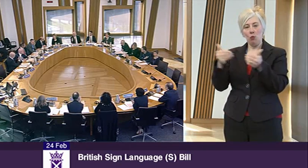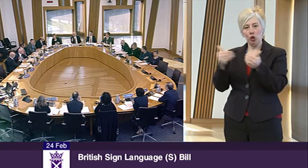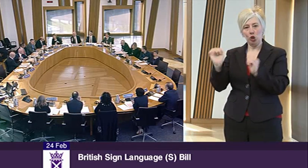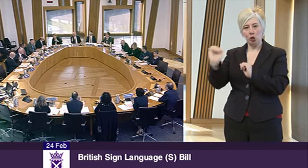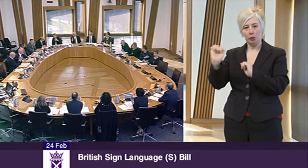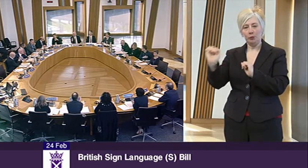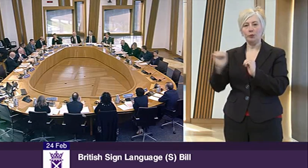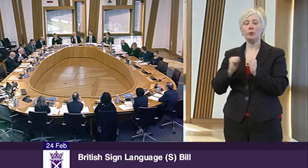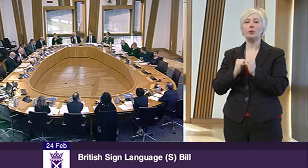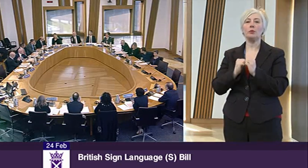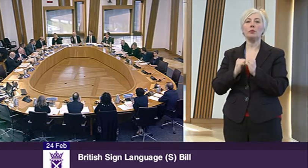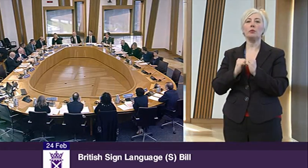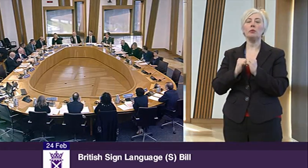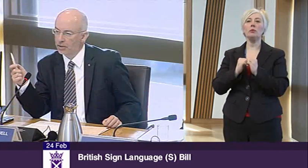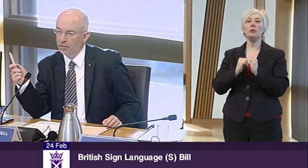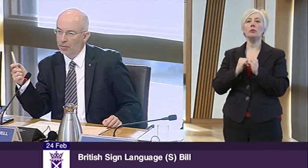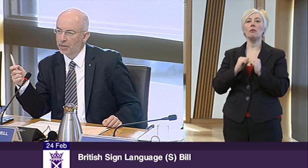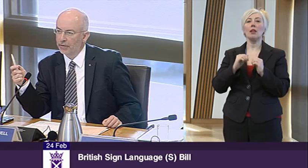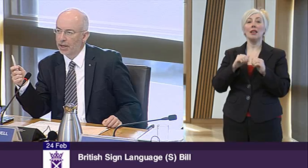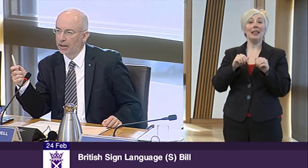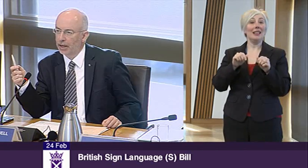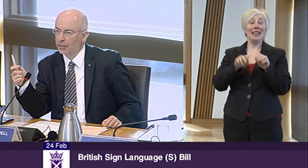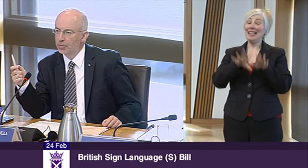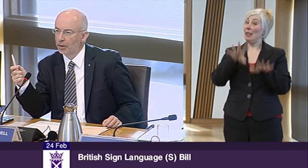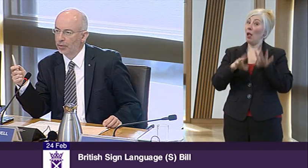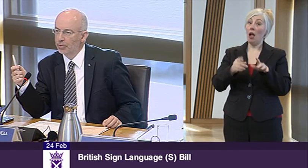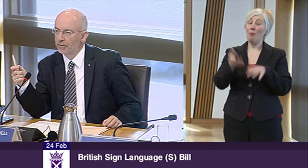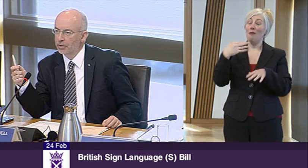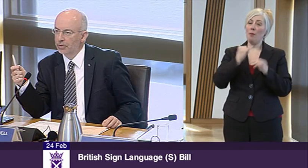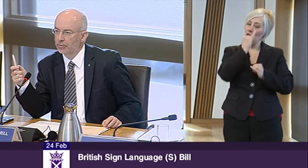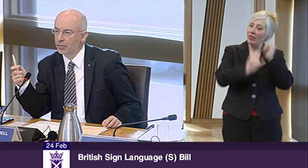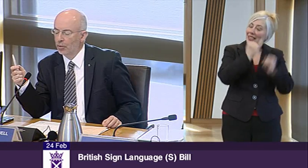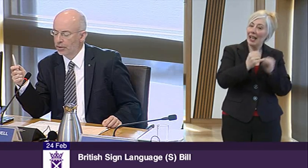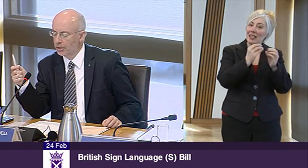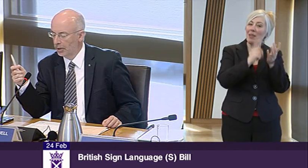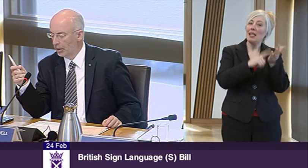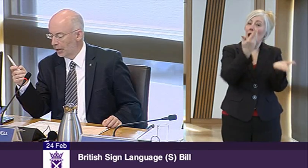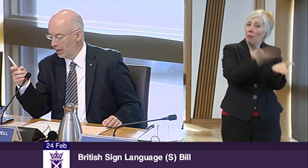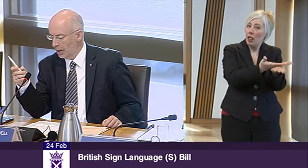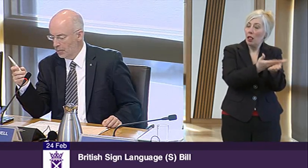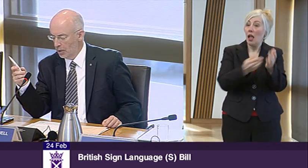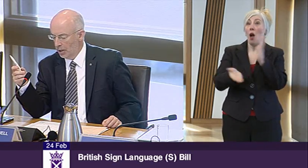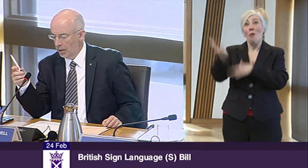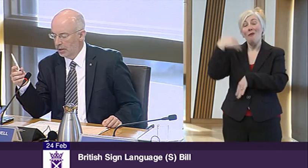bill probably repeats criticism of the Gaelic Language Bill when it was first proposed,